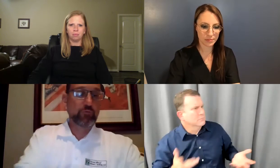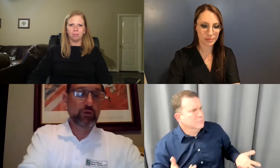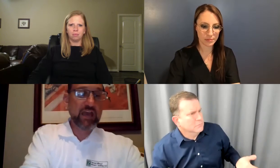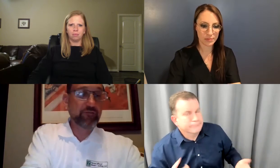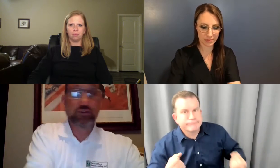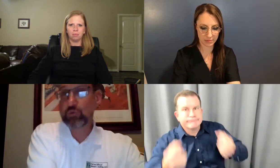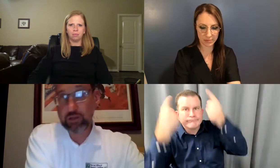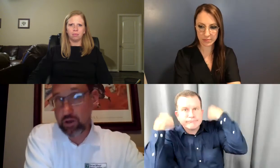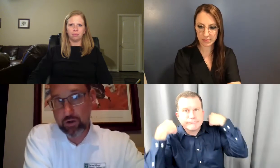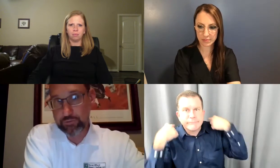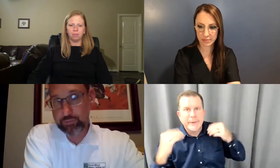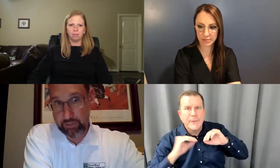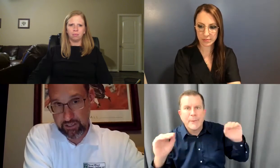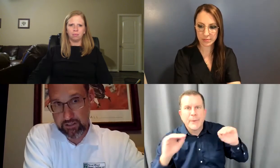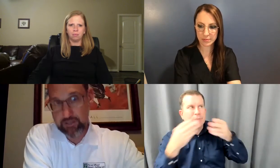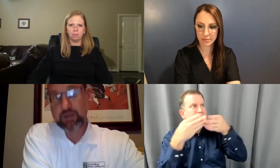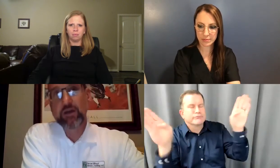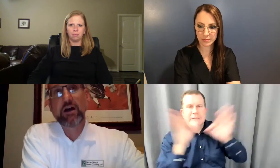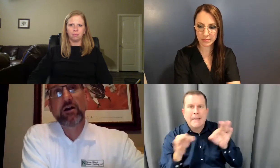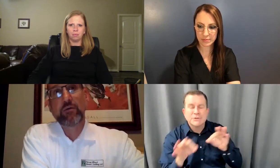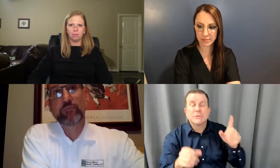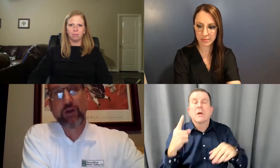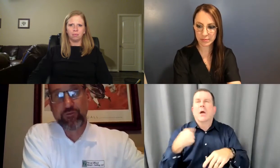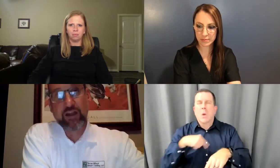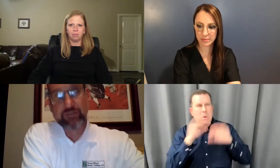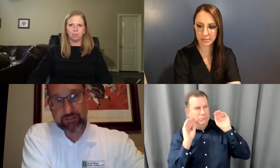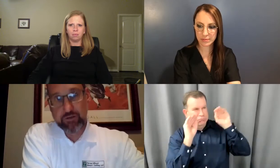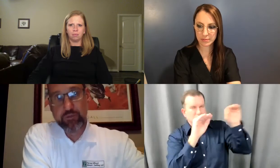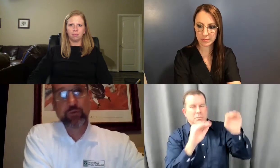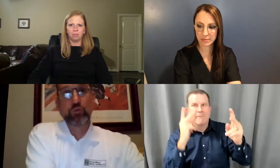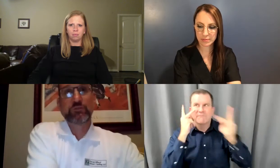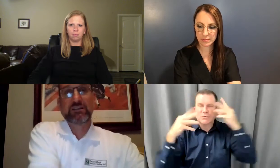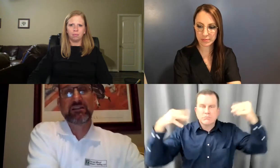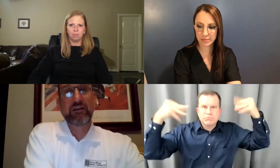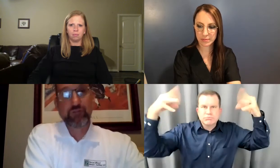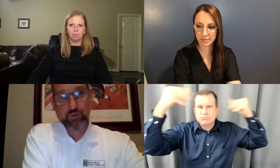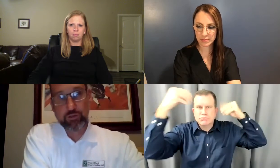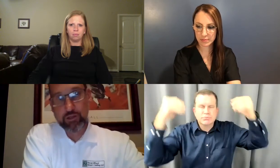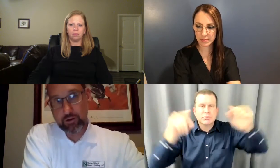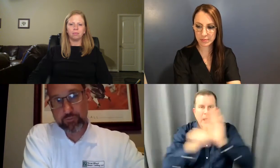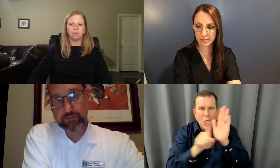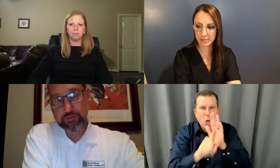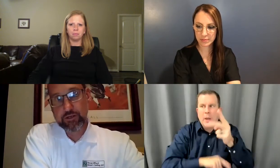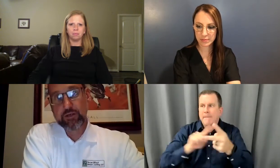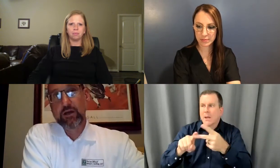We had visual alarms put in the fire system, in the rooms, it didn't have visual alarms.